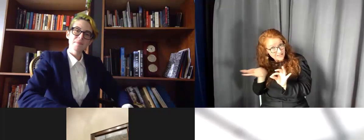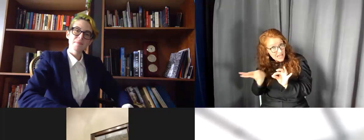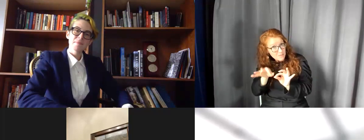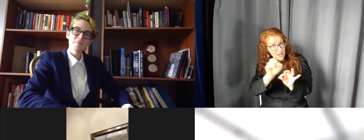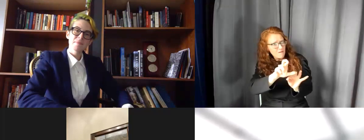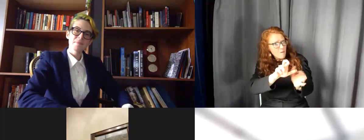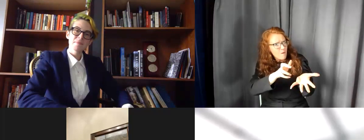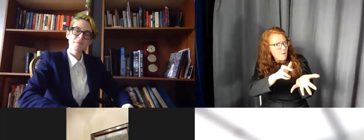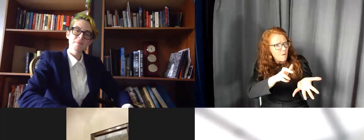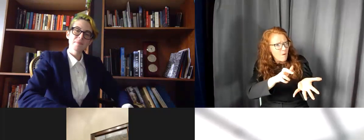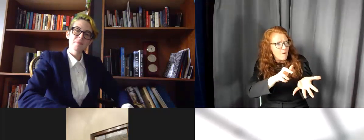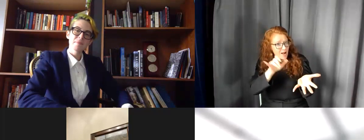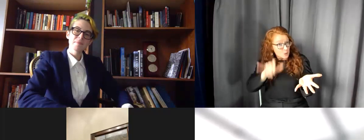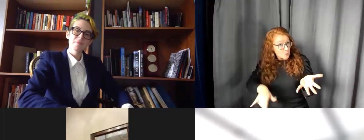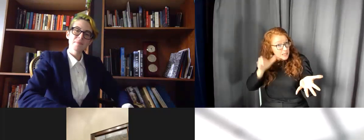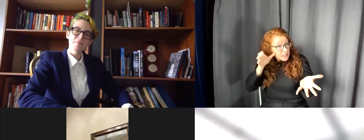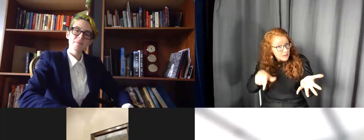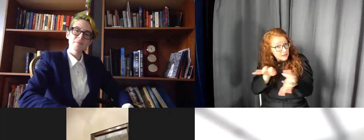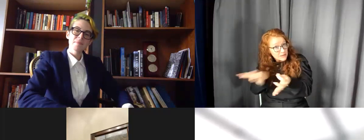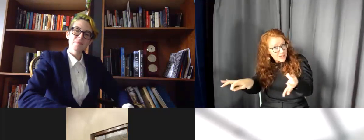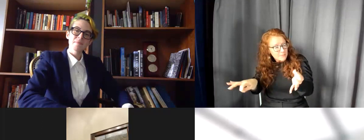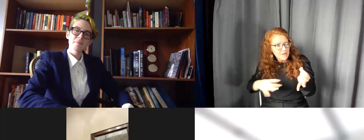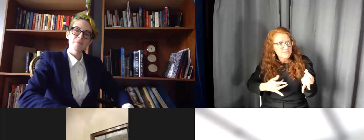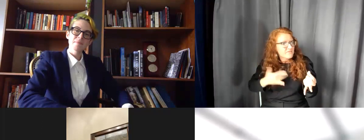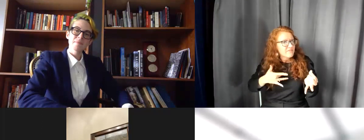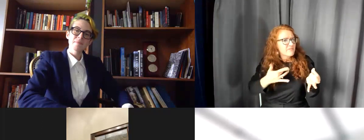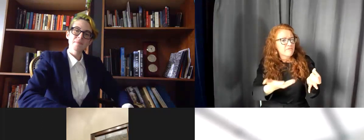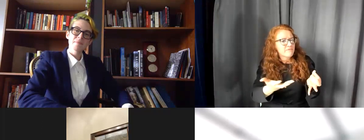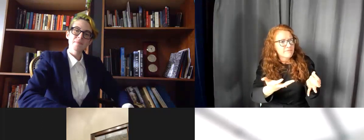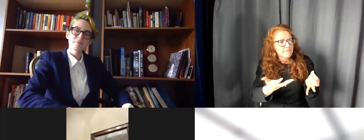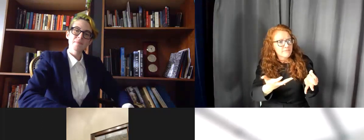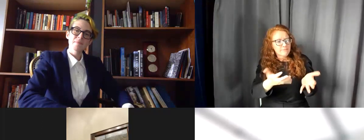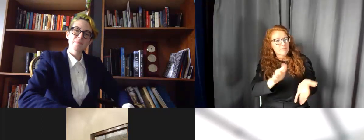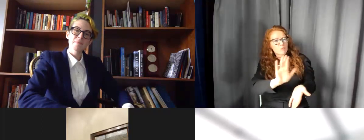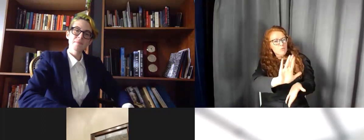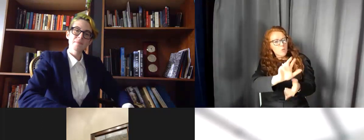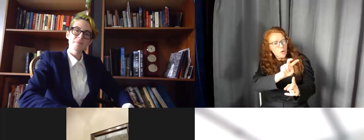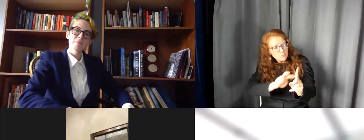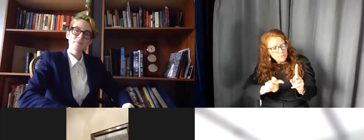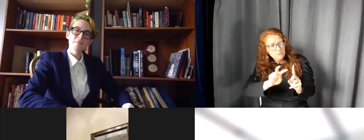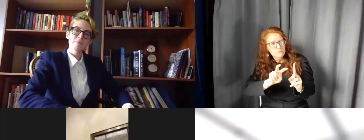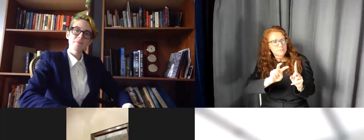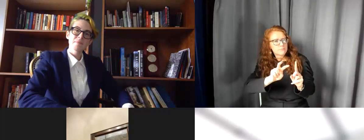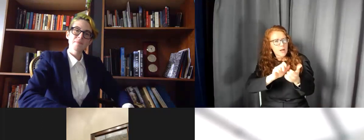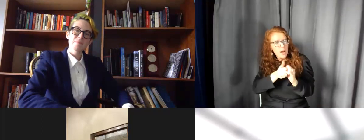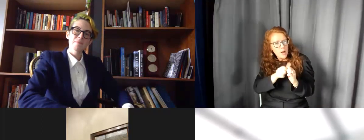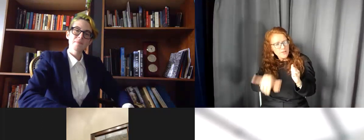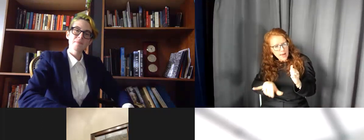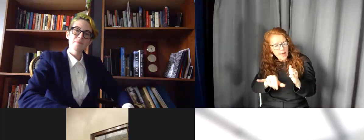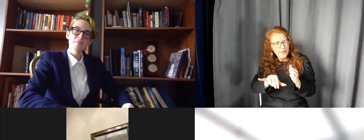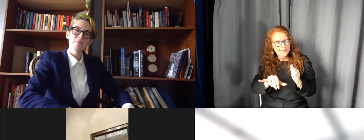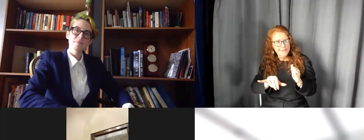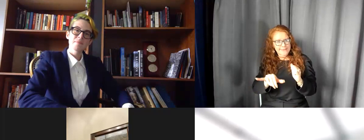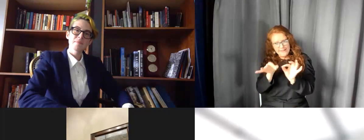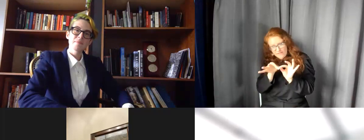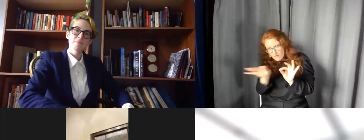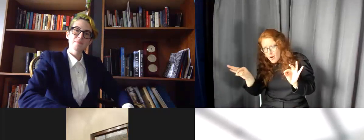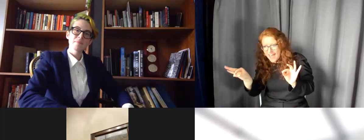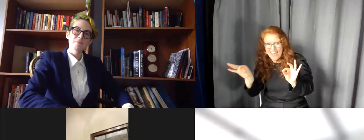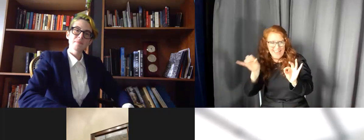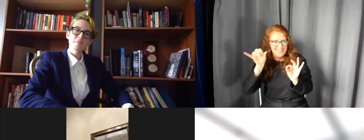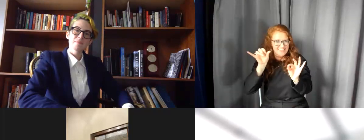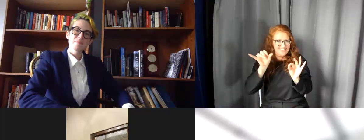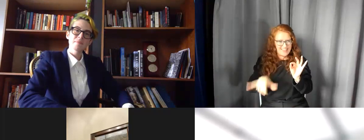Jordan Radford: What do you think about that? And how? How do you think that mentality influenced I everything that she's done, and